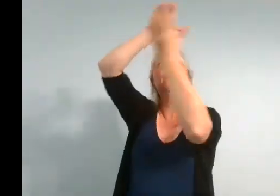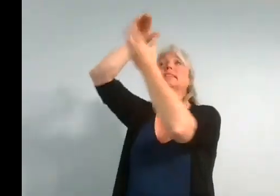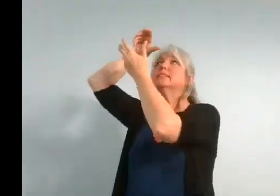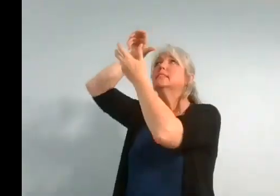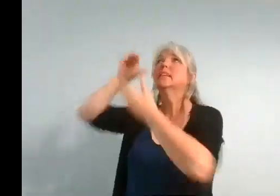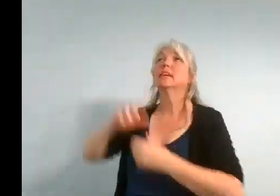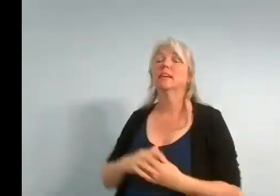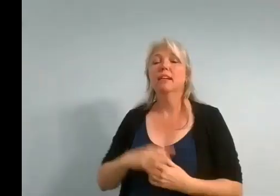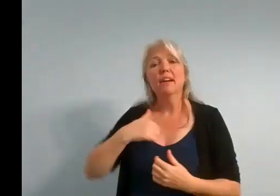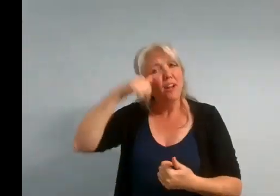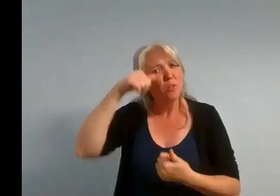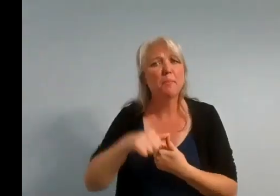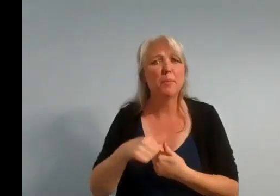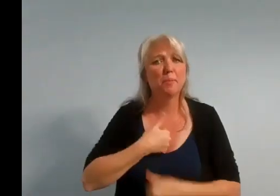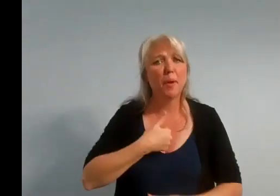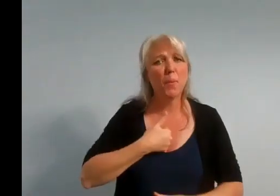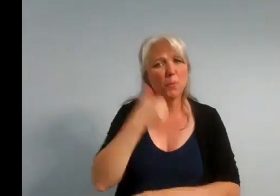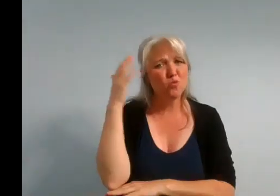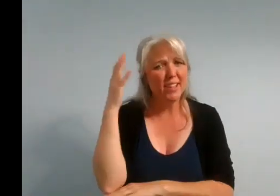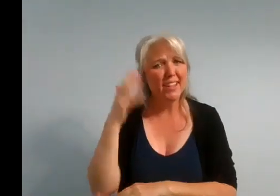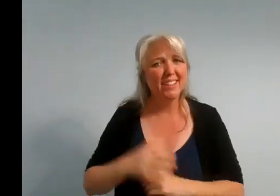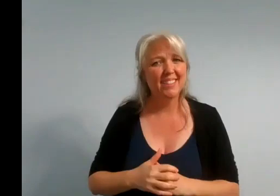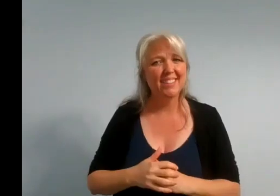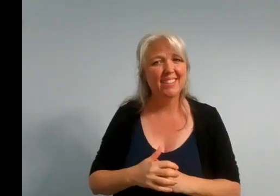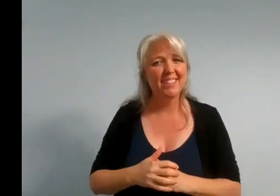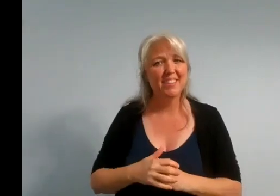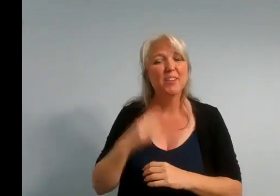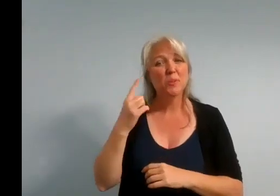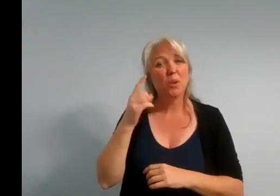And then I remembered my own tree, the one Gloria had helped me plant.